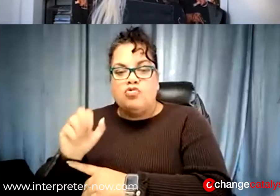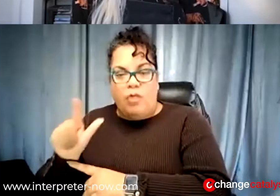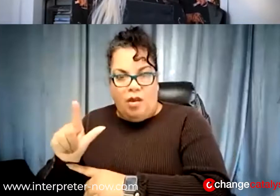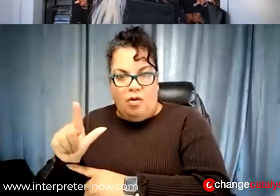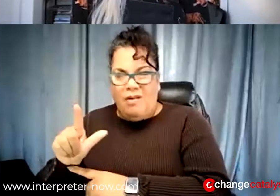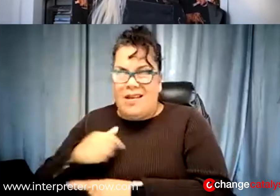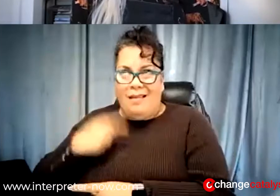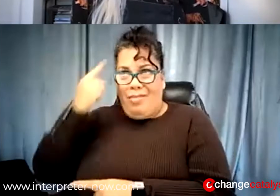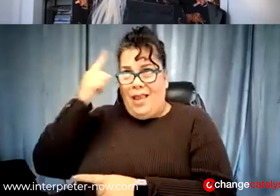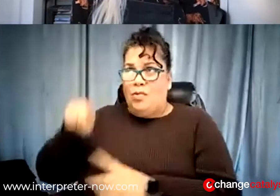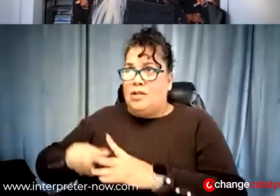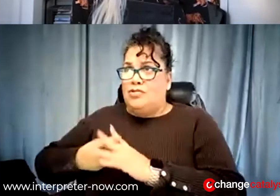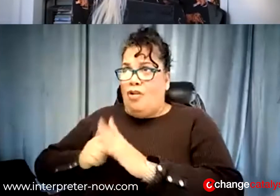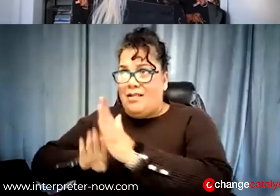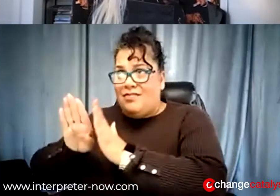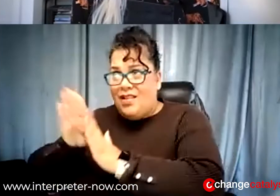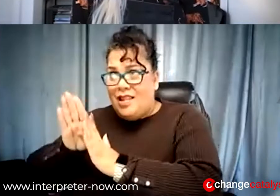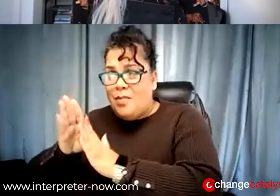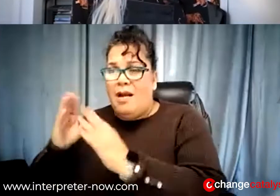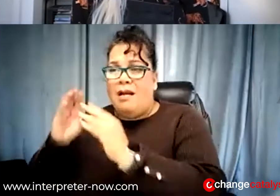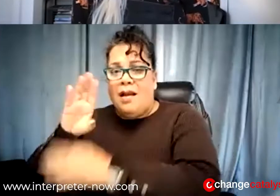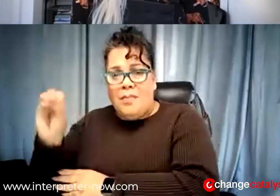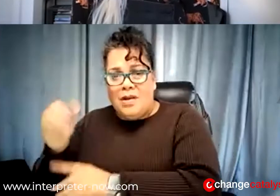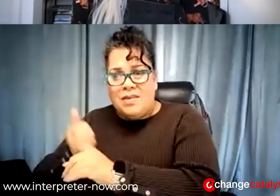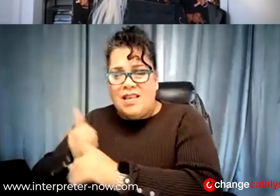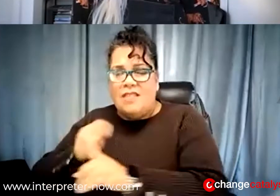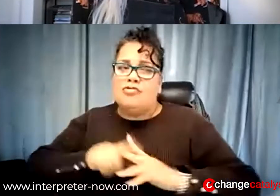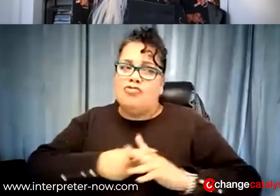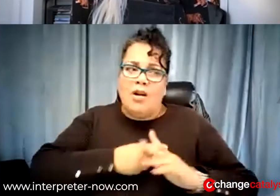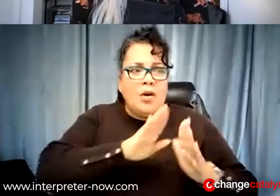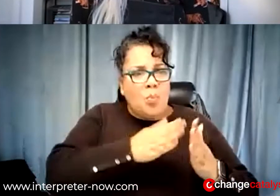I thought would be a cool book launch platform and just started having a cascading number